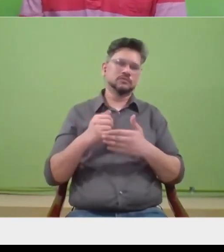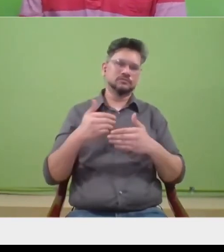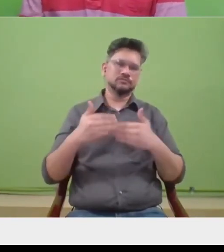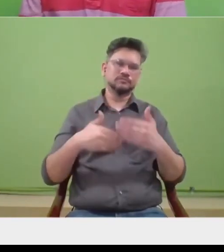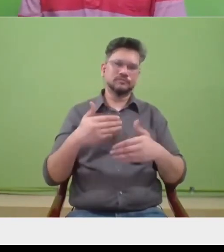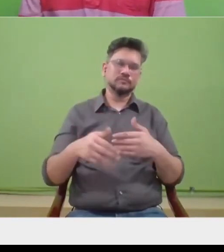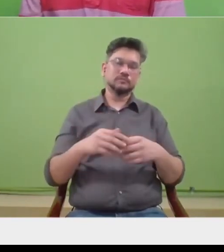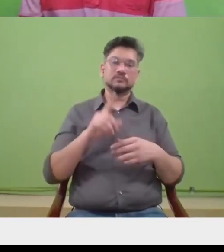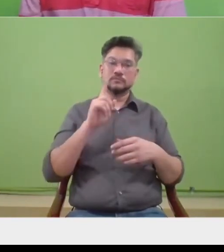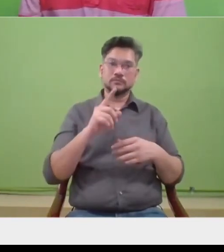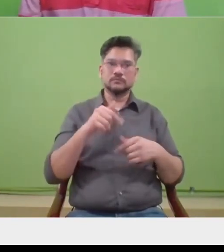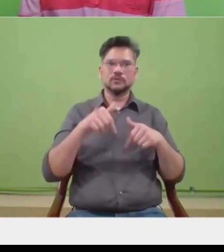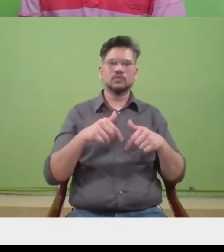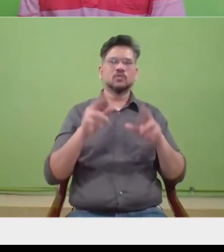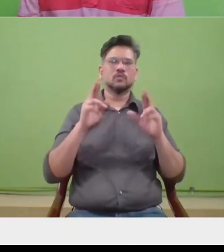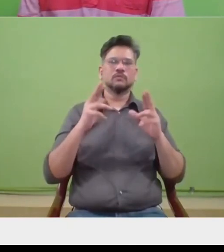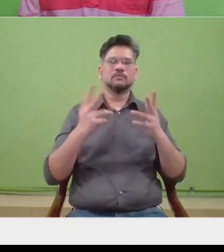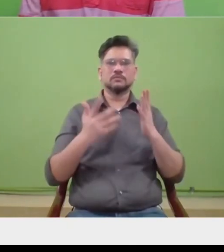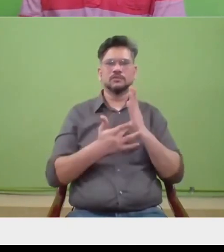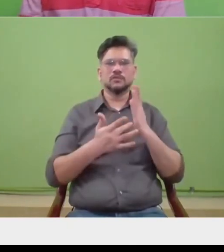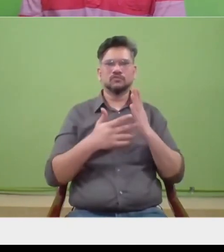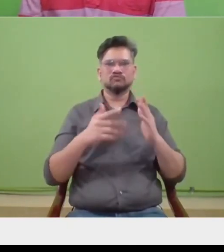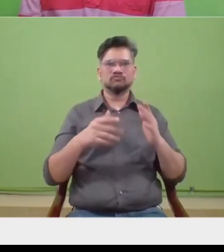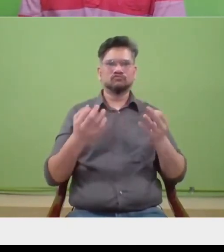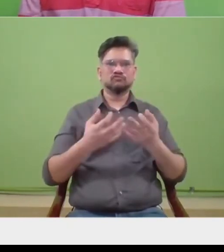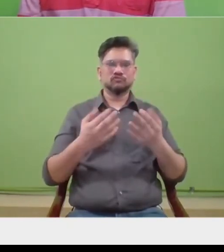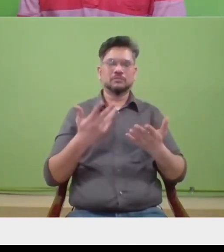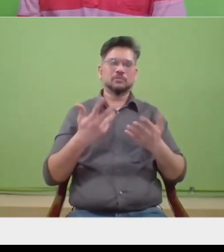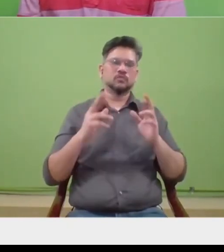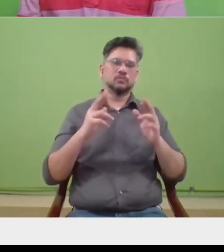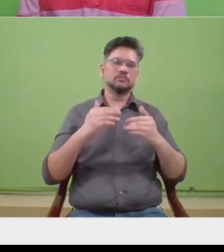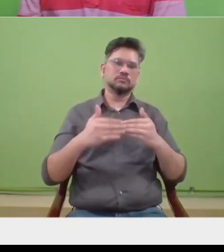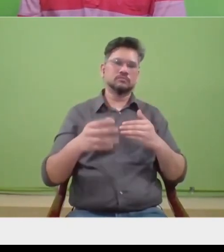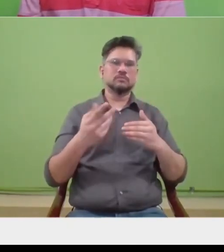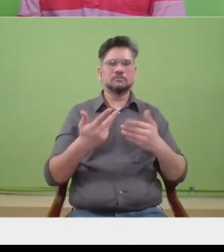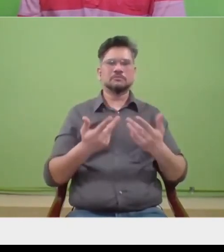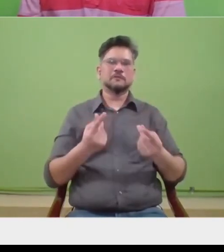innovations we should be able to do this at a much faster speed and a deaf child will be able